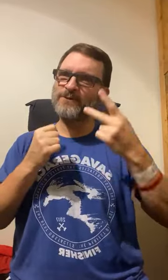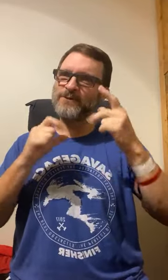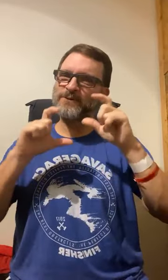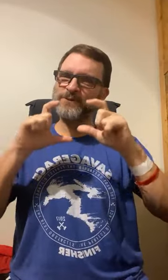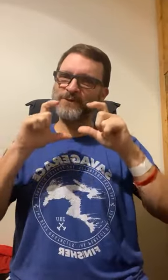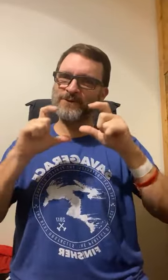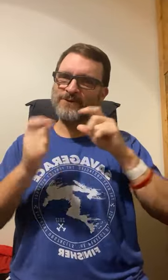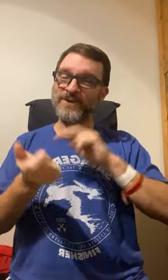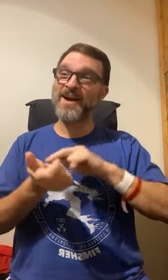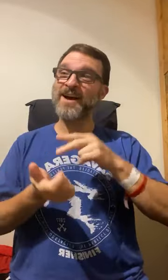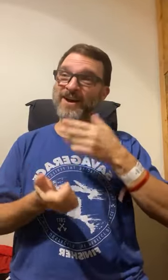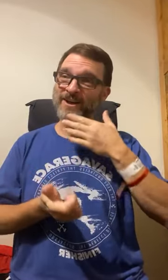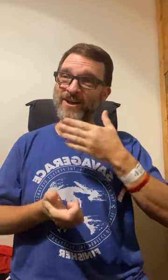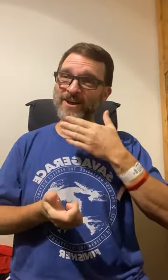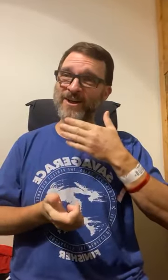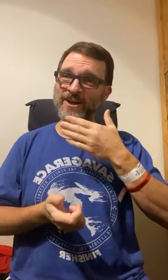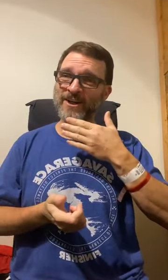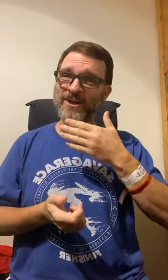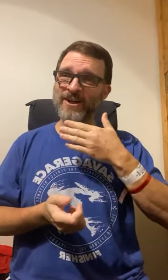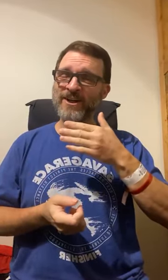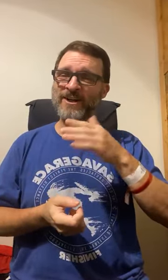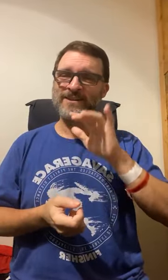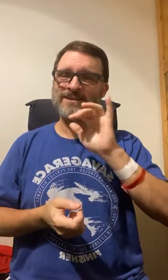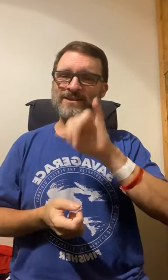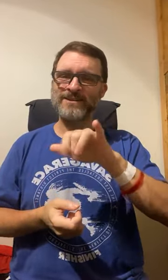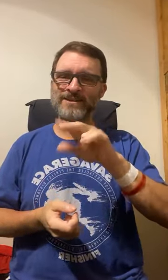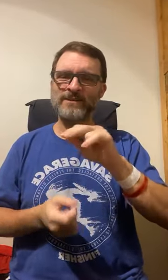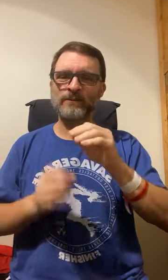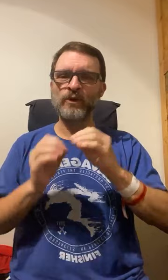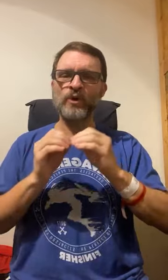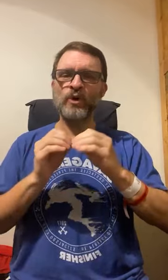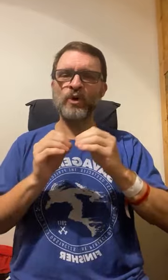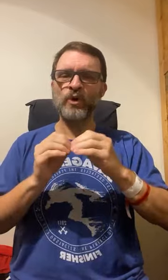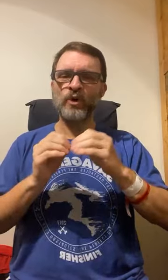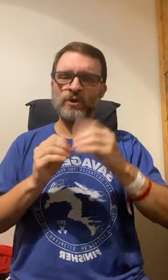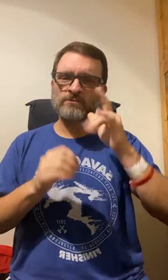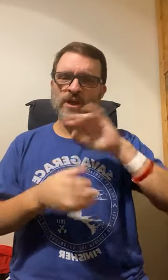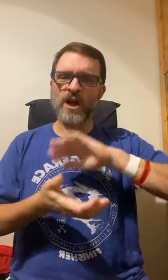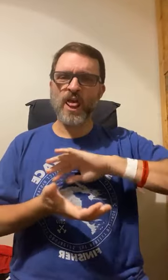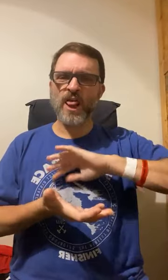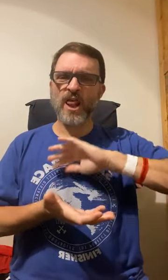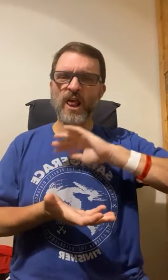The nurse smiled and said that's good. But that's not all. There's more you need to do.